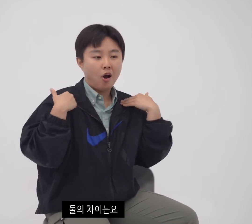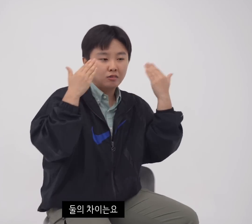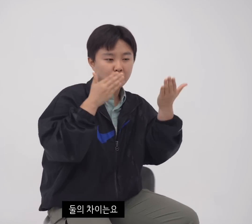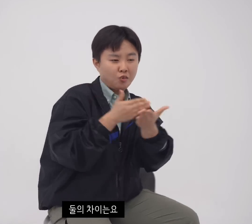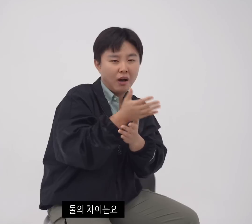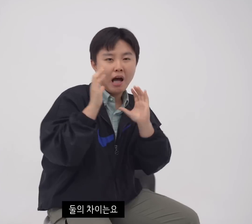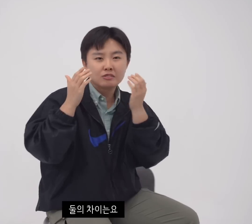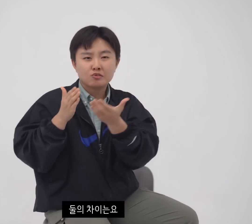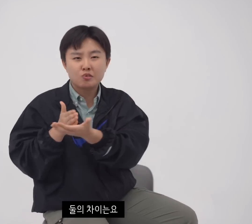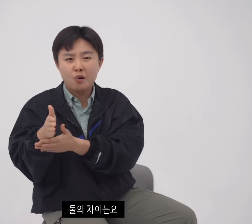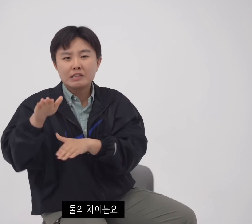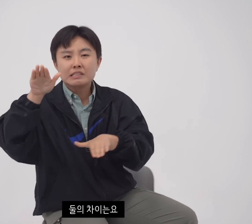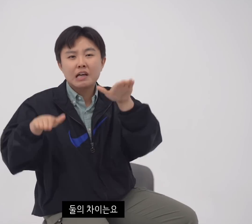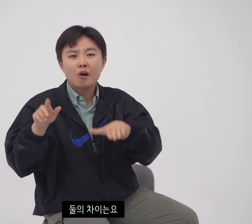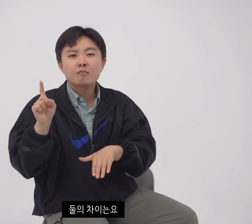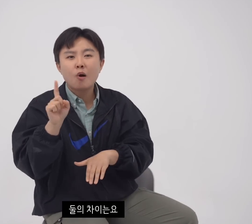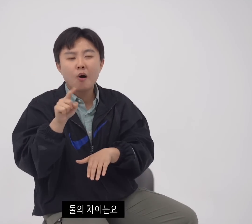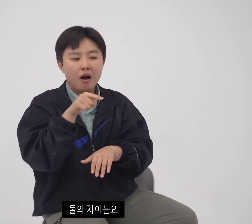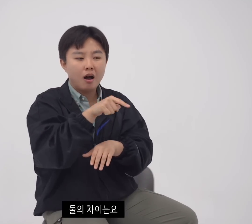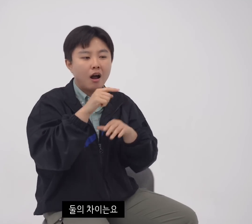What is the difference between the two?